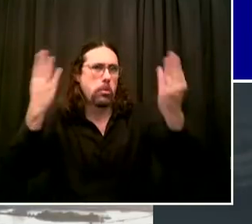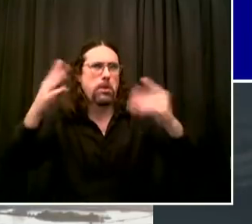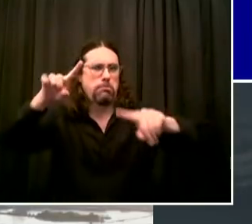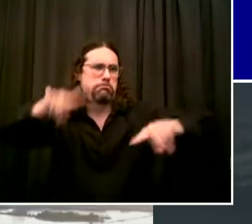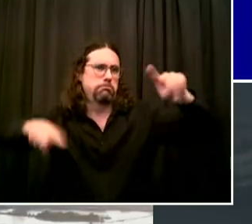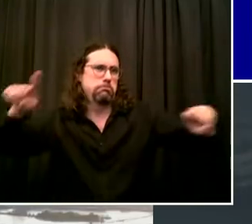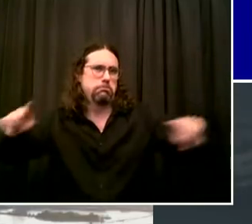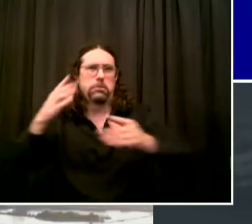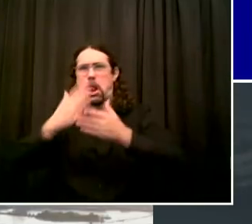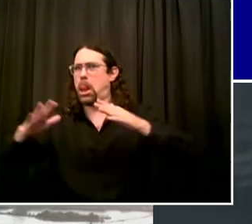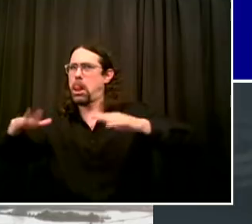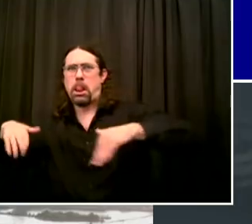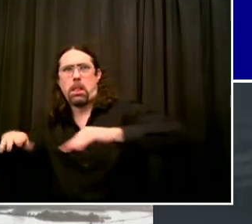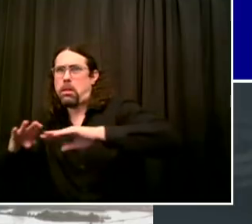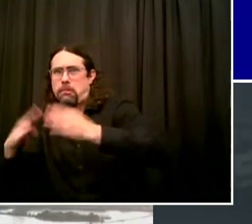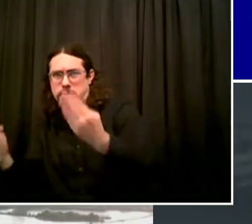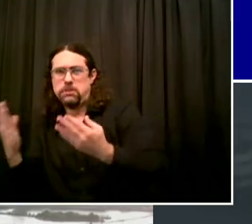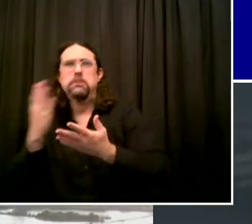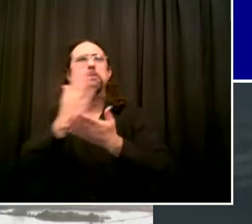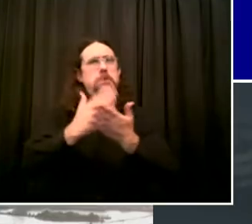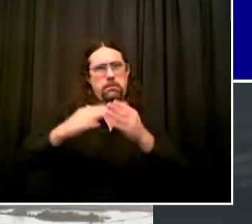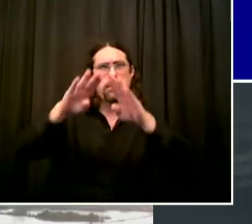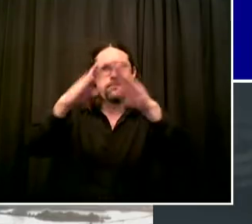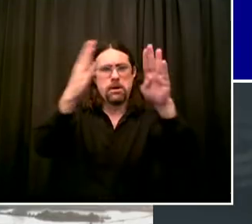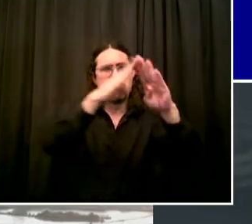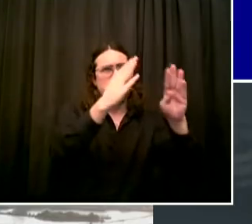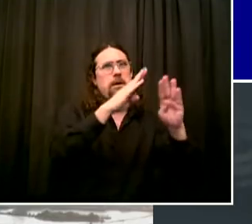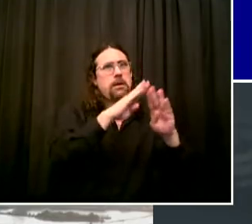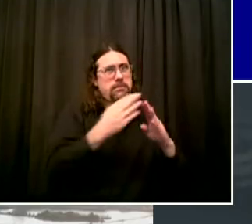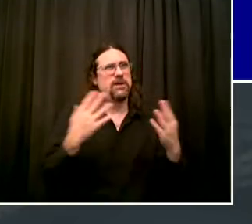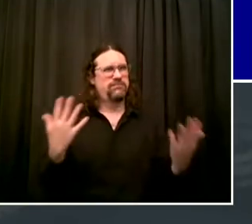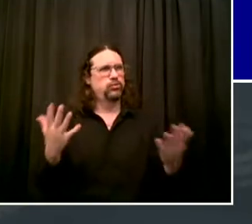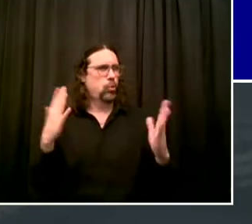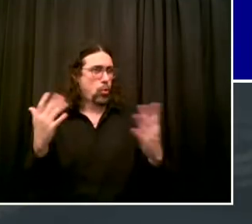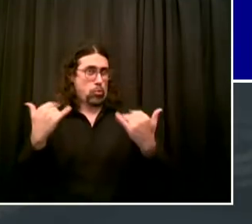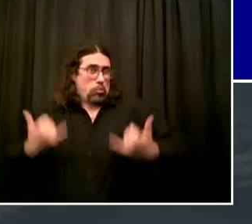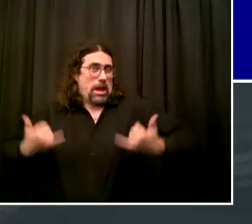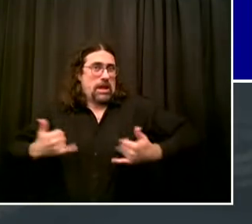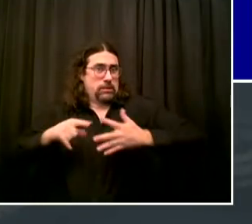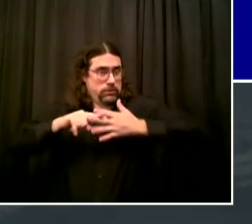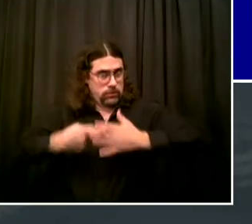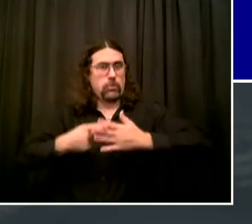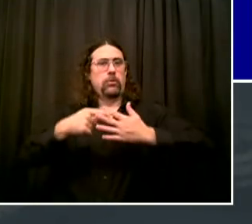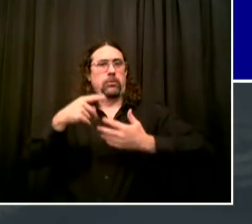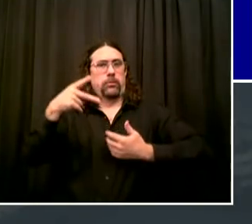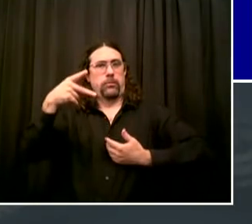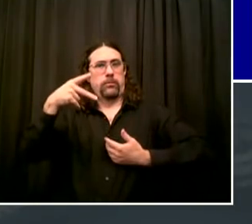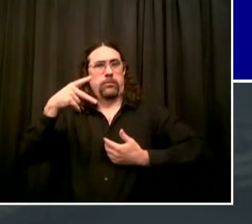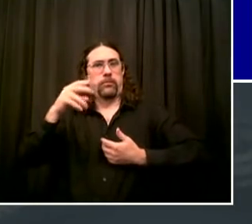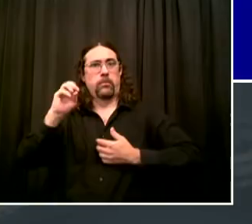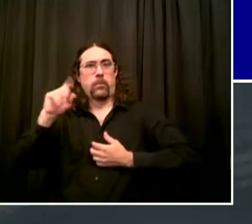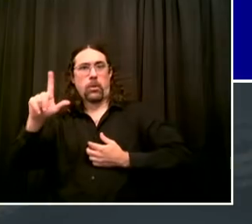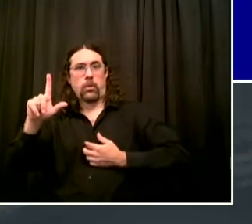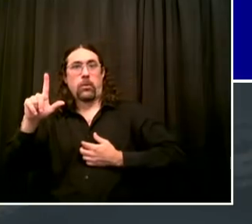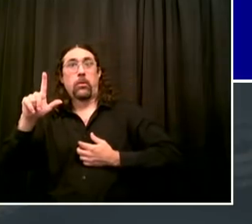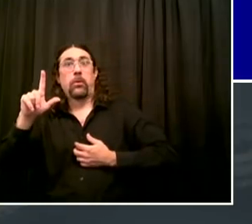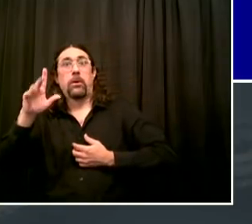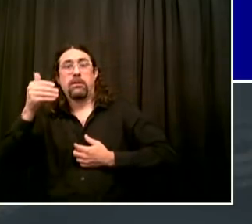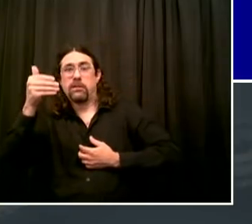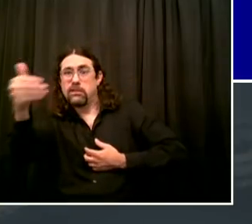OUTDOOR IN THE COMMUNITY AND THOSE HIT HARDEST BY THE CORONAVIRUS AND FOR FAMILIES WITH KIDS, THIS WILL BE SO PIMORTANT.